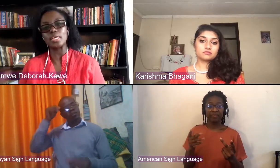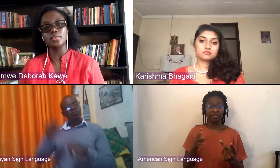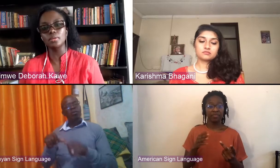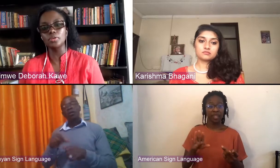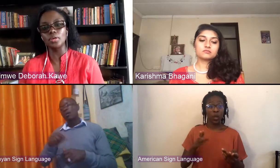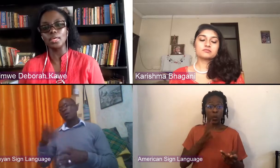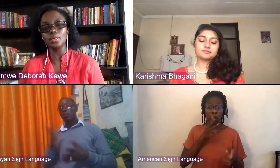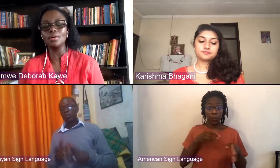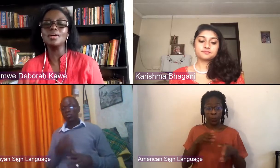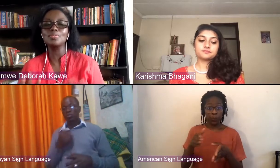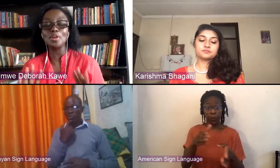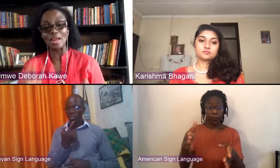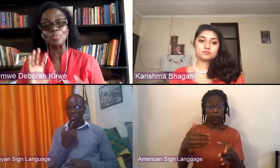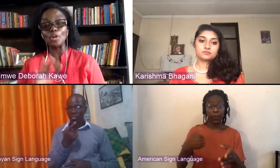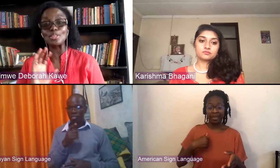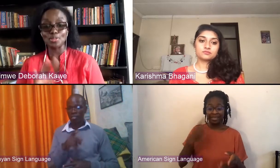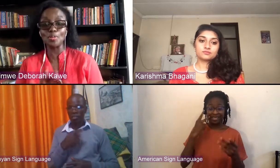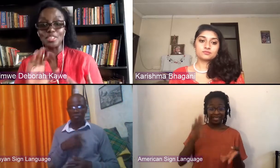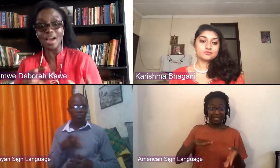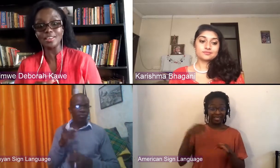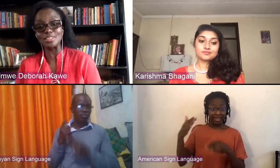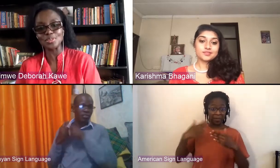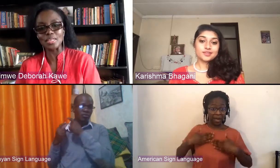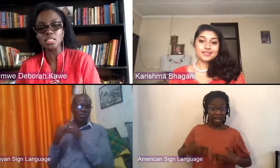you know, like, oh, I'm sorry, I'm going so dark into this.